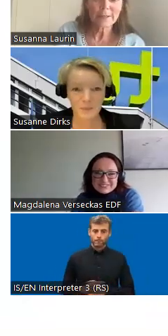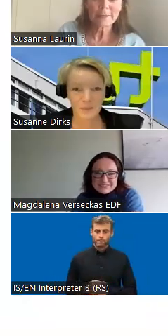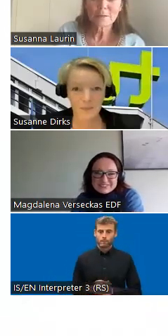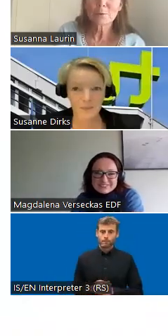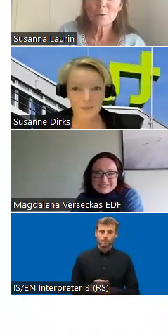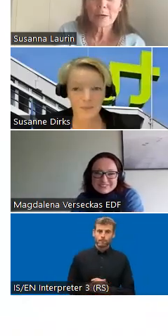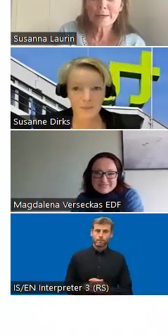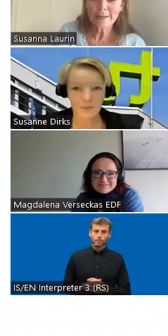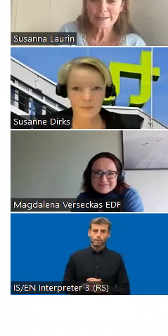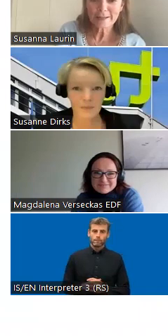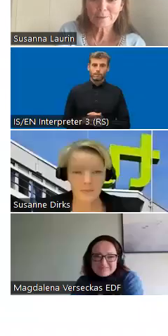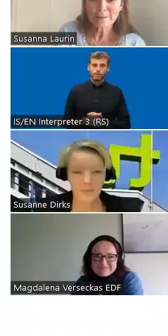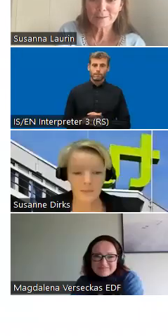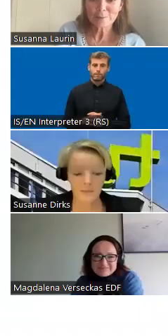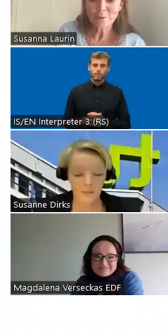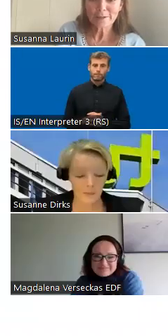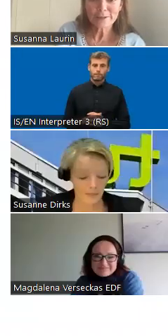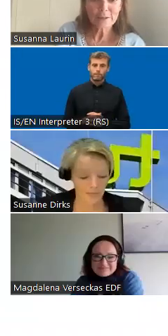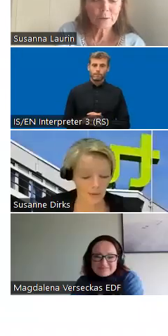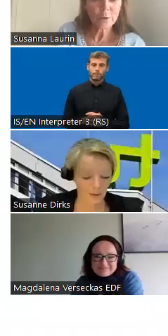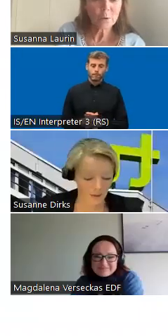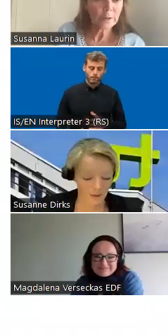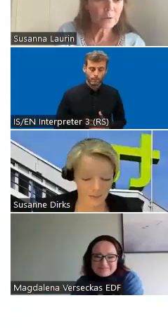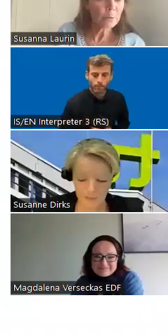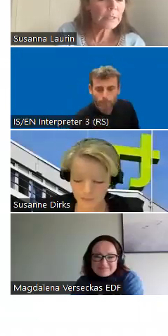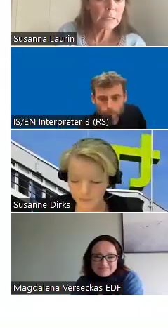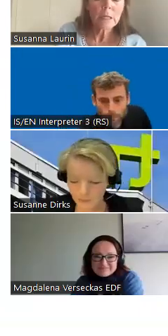in a smooth way and that means that the moderator needs to know when to breathe.